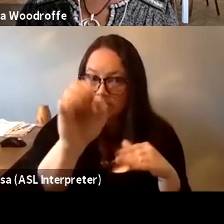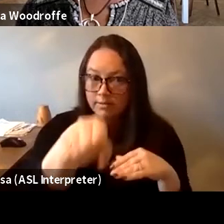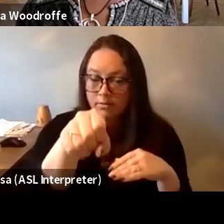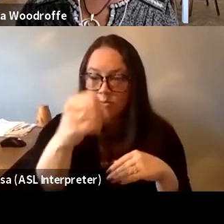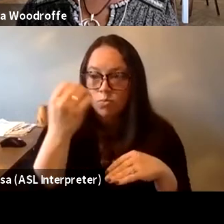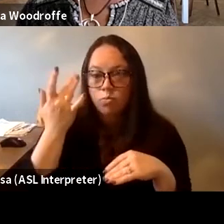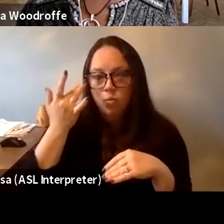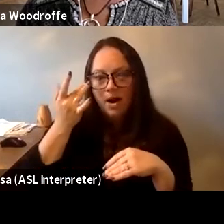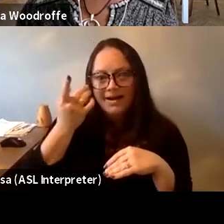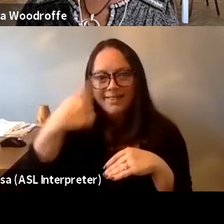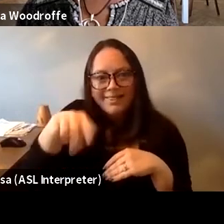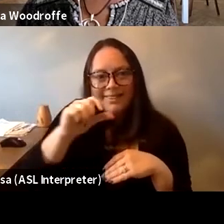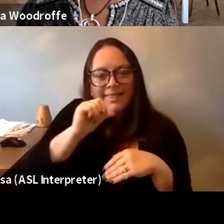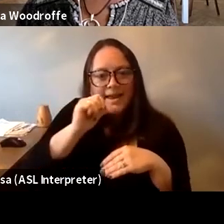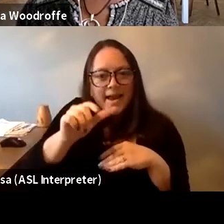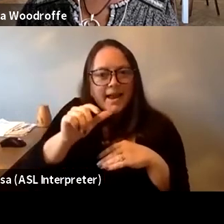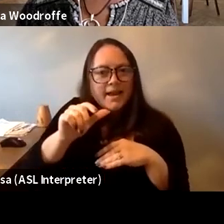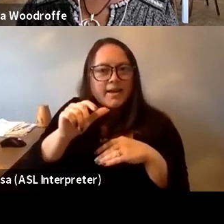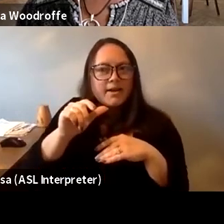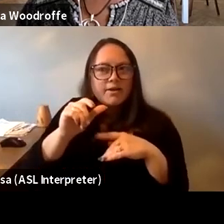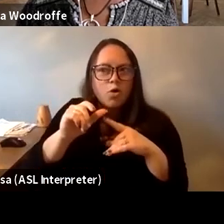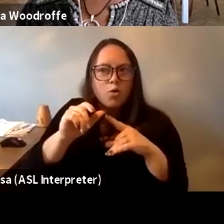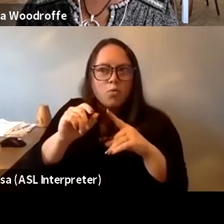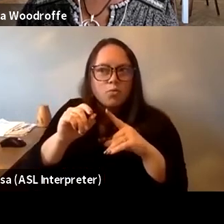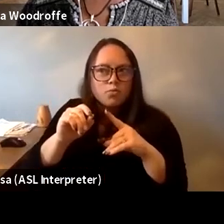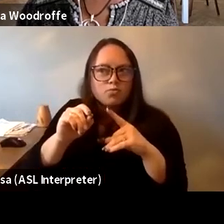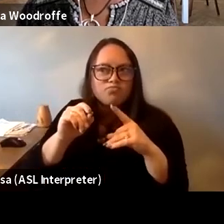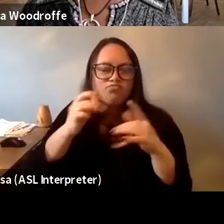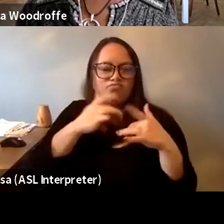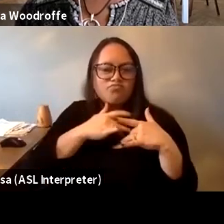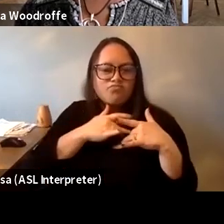don't attend to see what we went through. Because at the end of